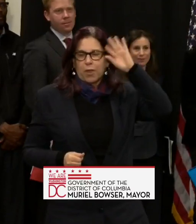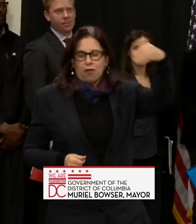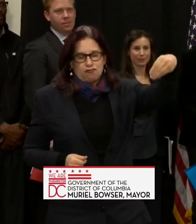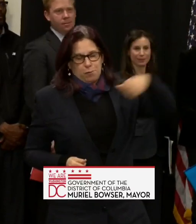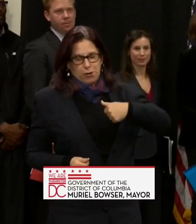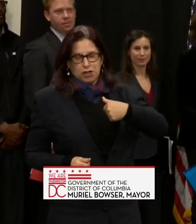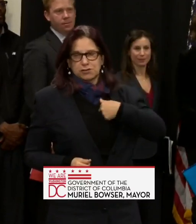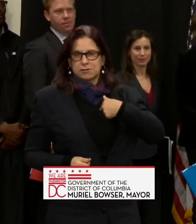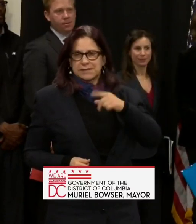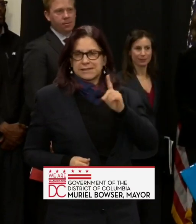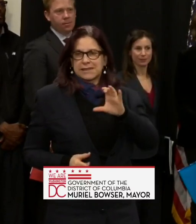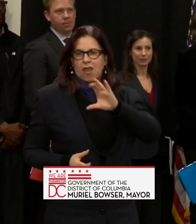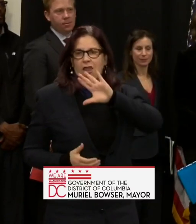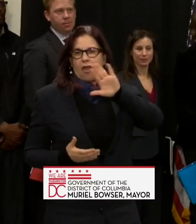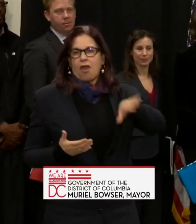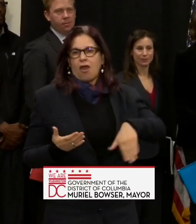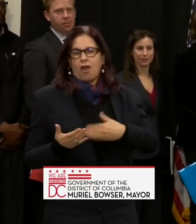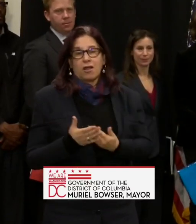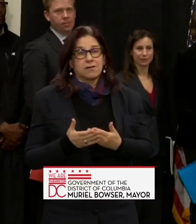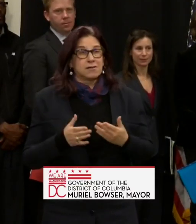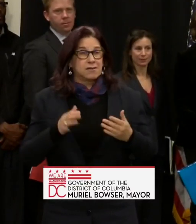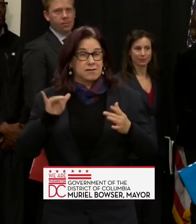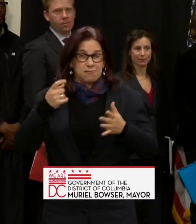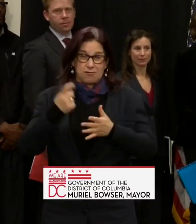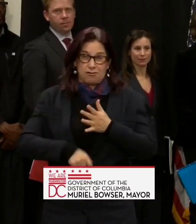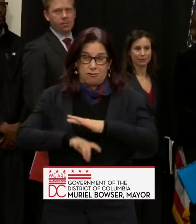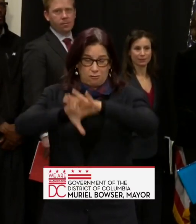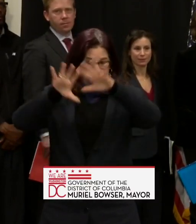I THINK SO FAR $19 MILLION HAS BEEN APPROPRIATED.